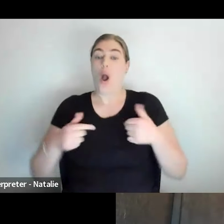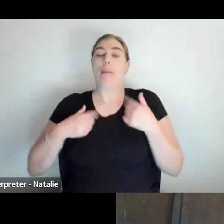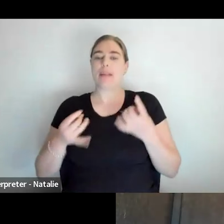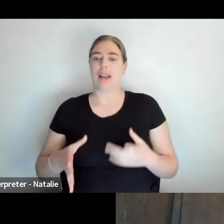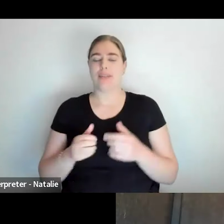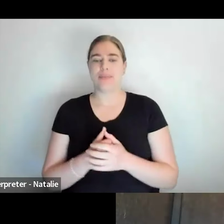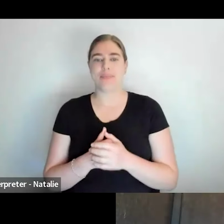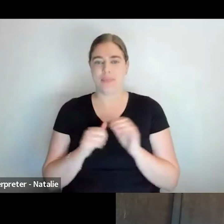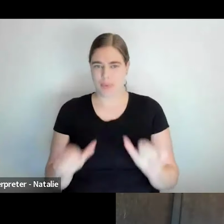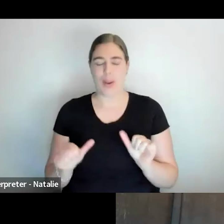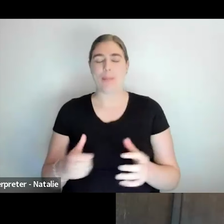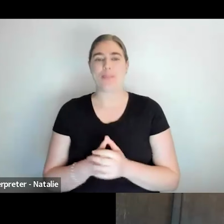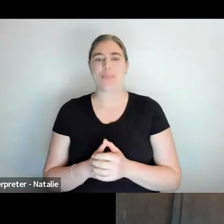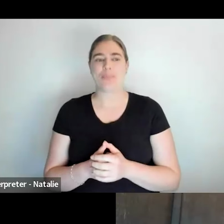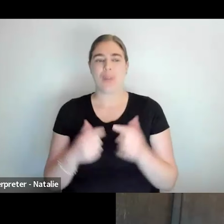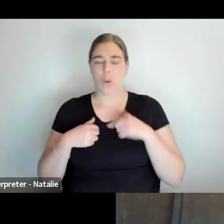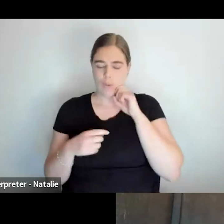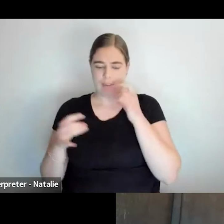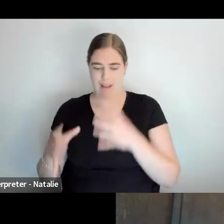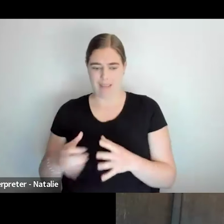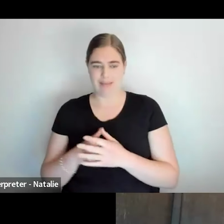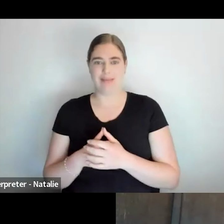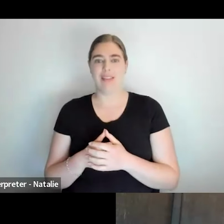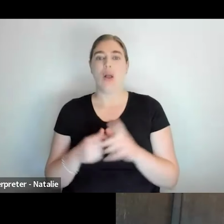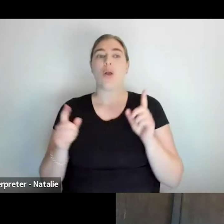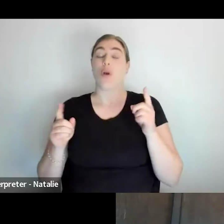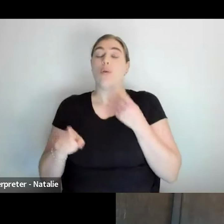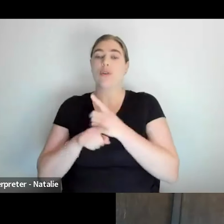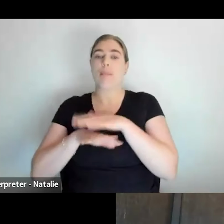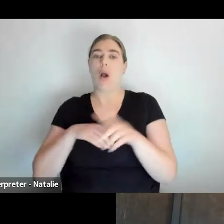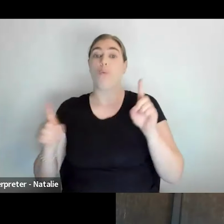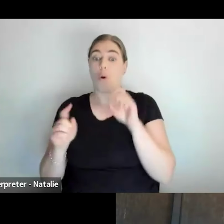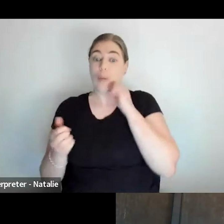OK. Let's start with what we will not support, and what isn't a priority.